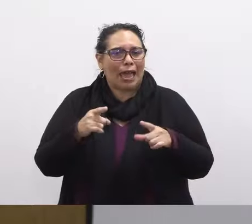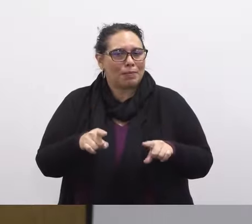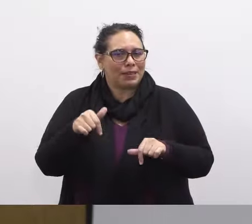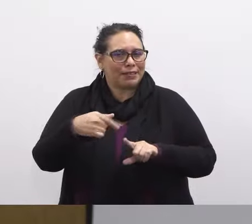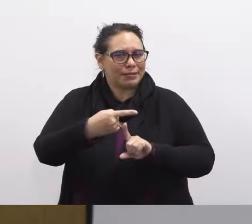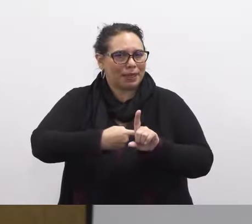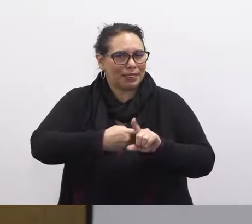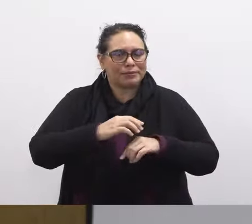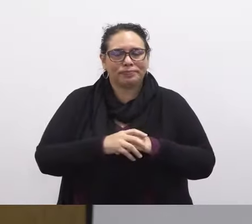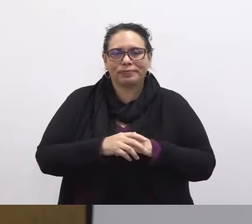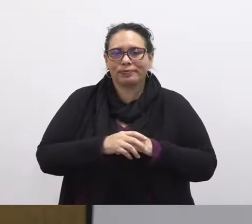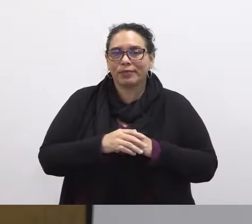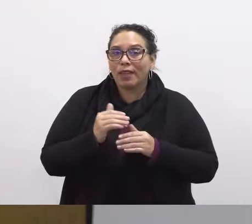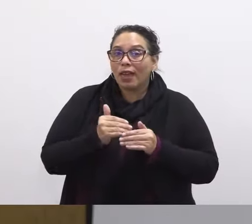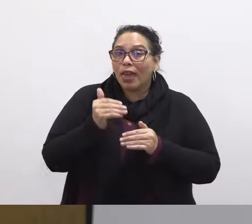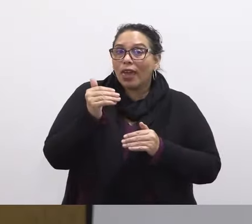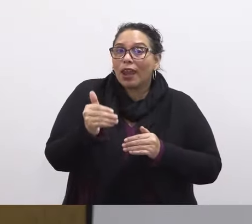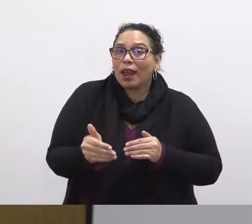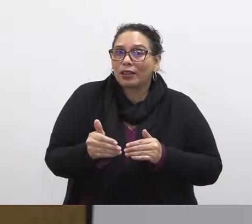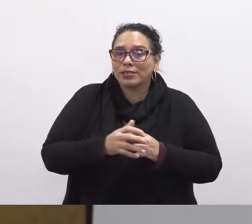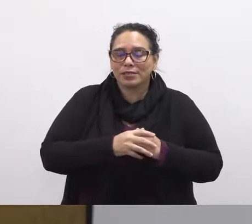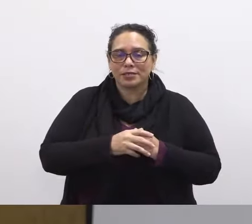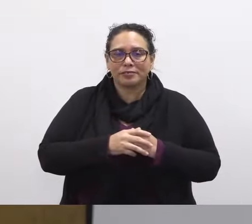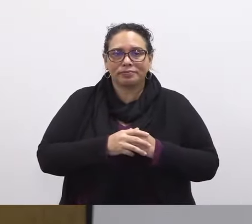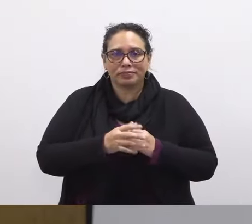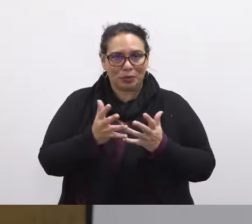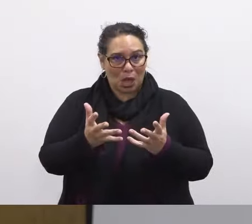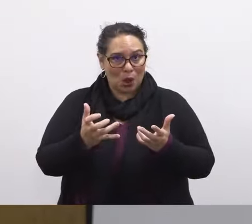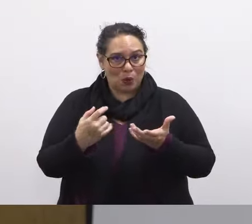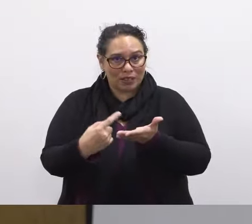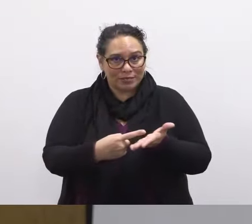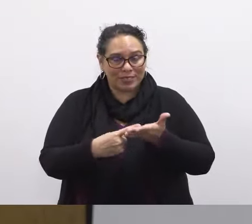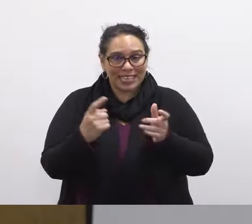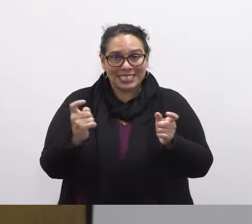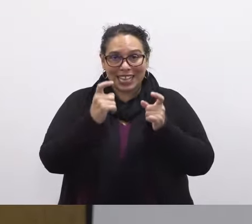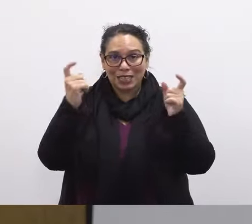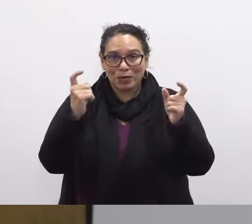Next I wanted to talk about the celebration of our students.